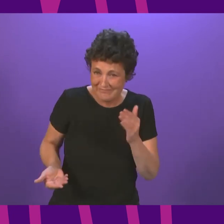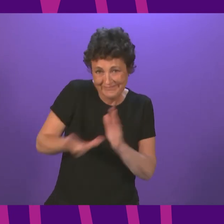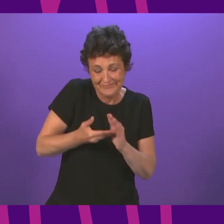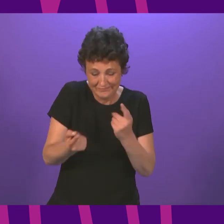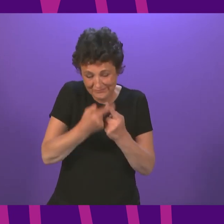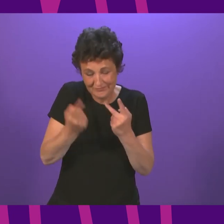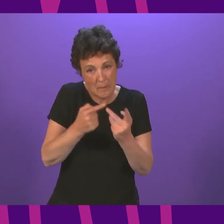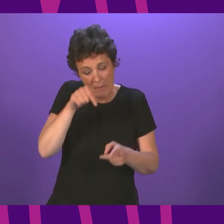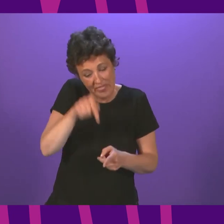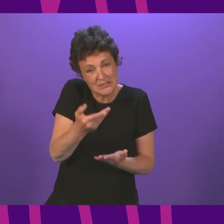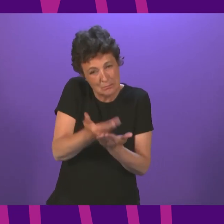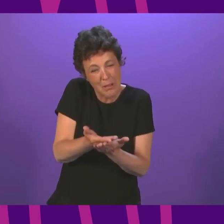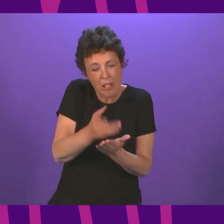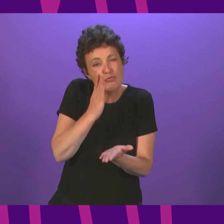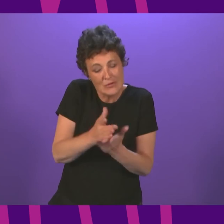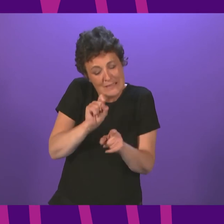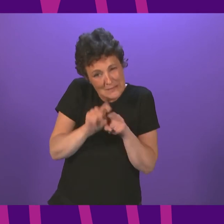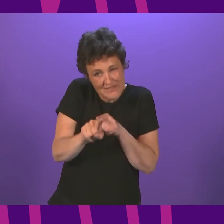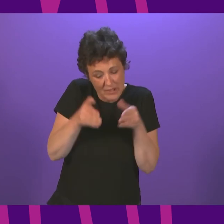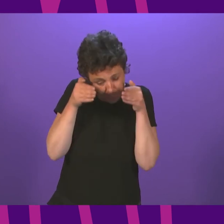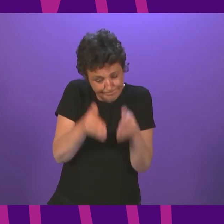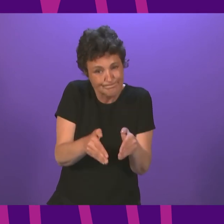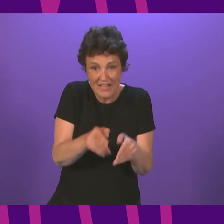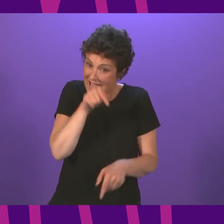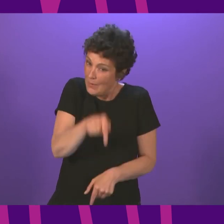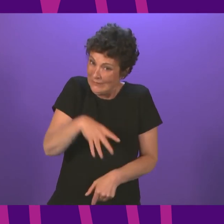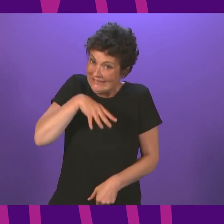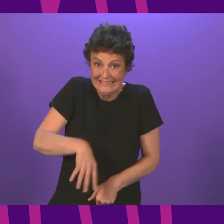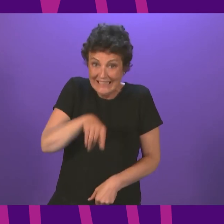together in the fan zone in Glasgow, where—if our TV screens are to be believed—very little